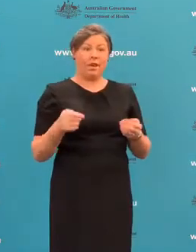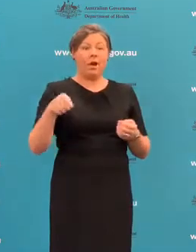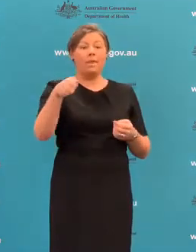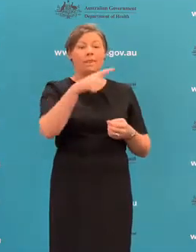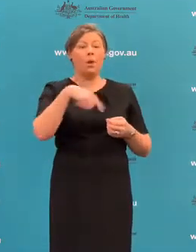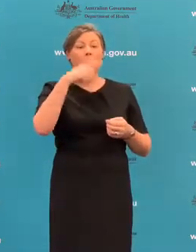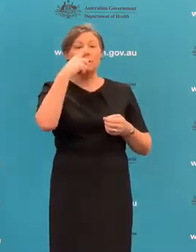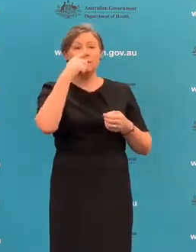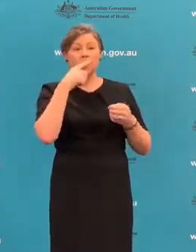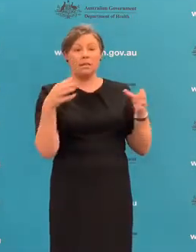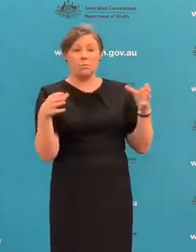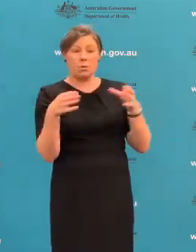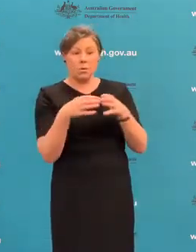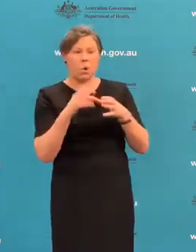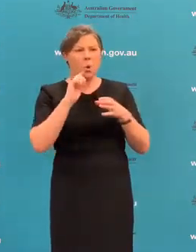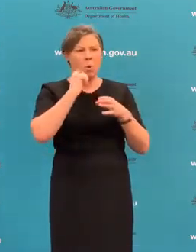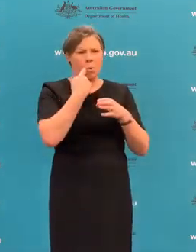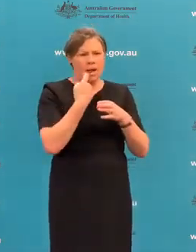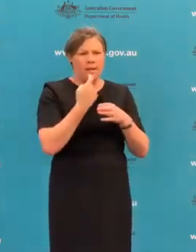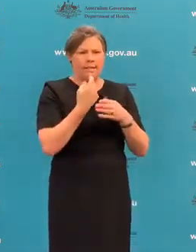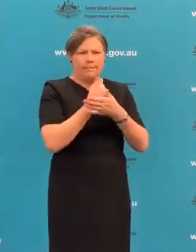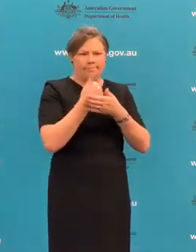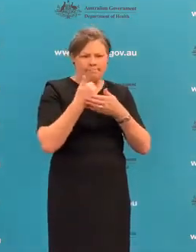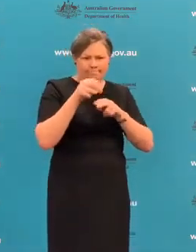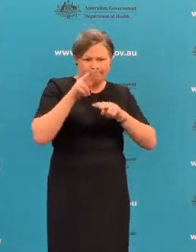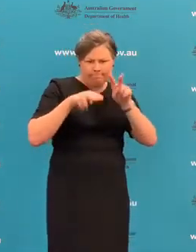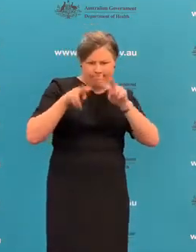with the authorities, the health authorities in Western Australia to